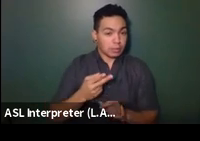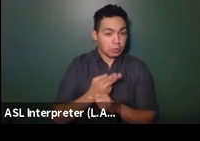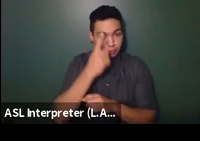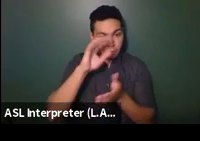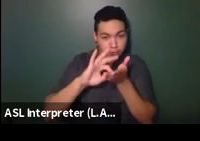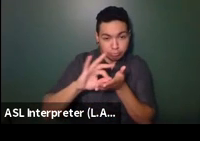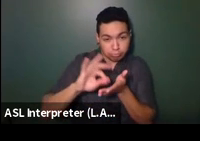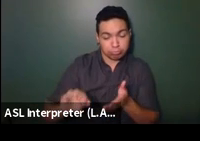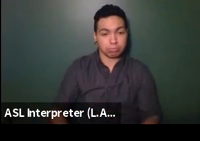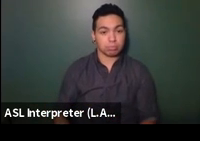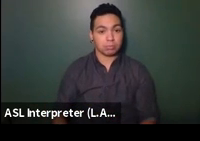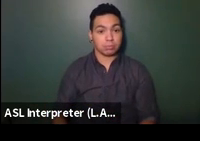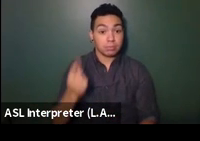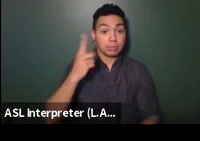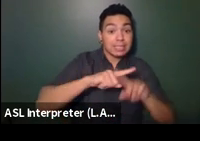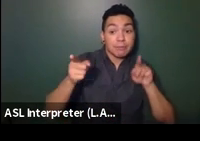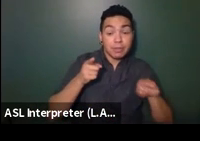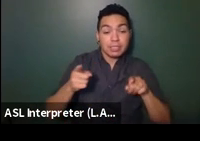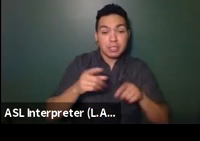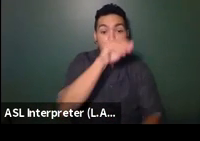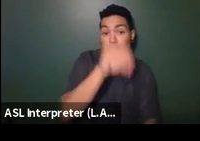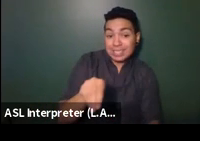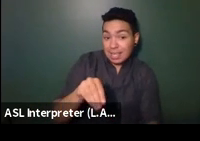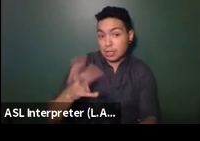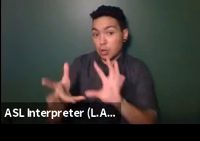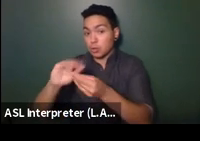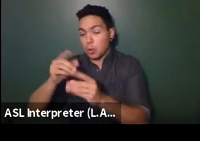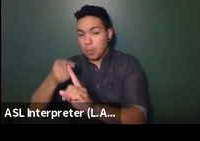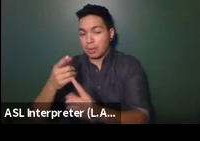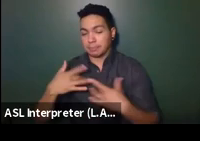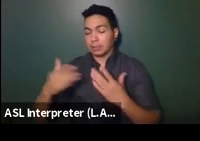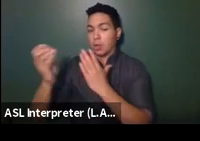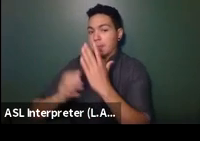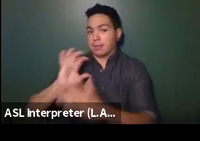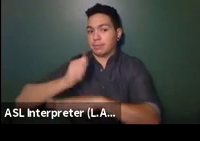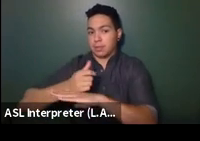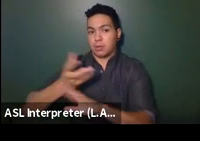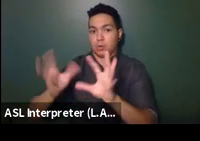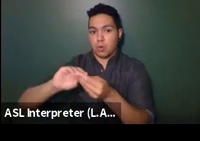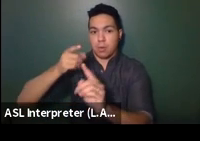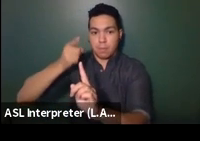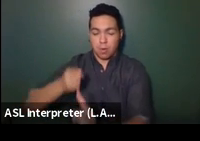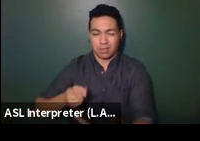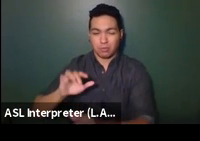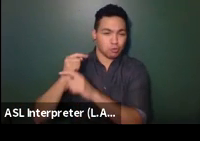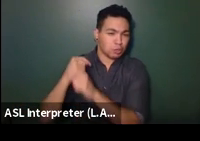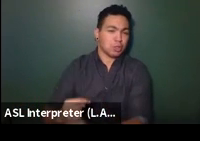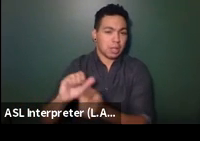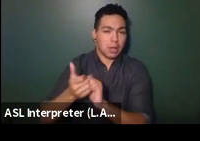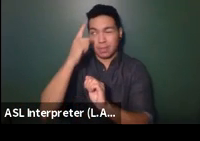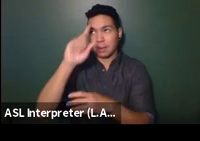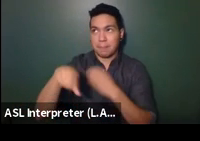ESD 189 - Amy Colburn: So the difference between total points and percent it defaults to total points which is traditionally how we think about calculating a grade.